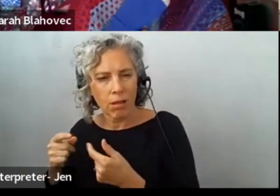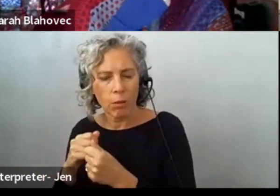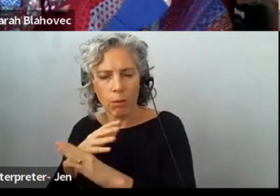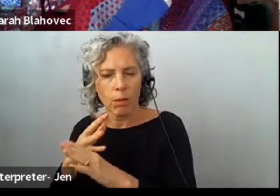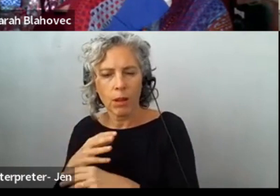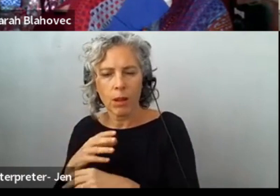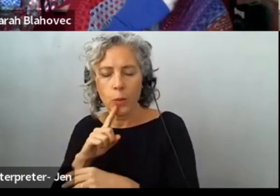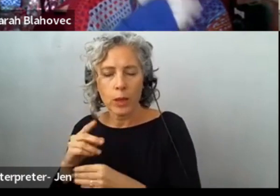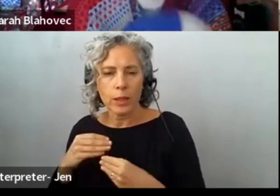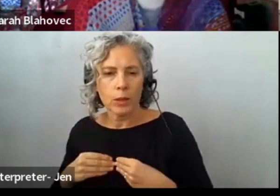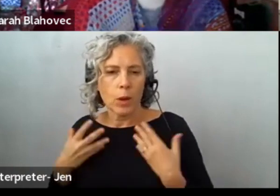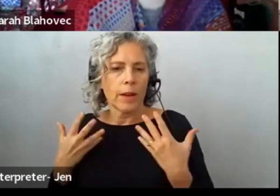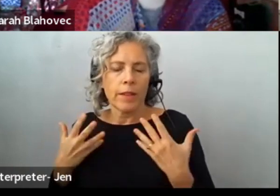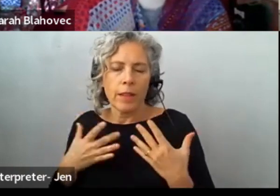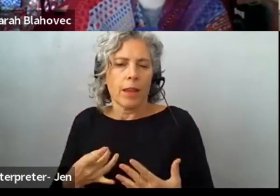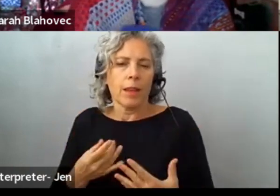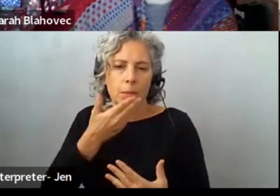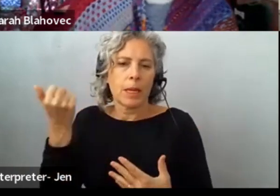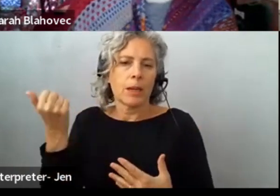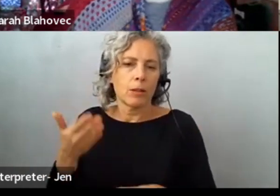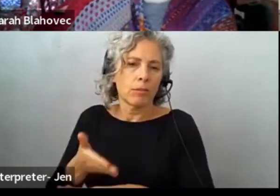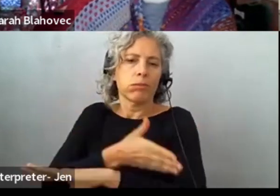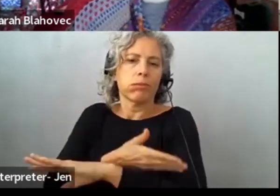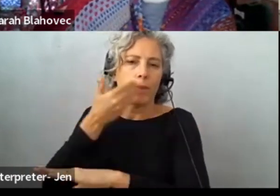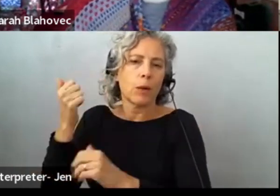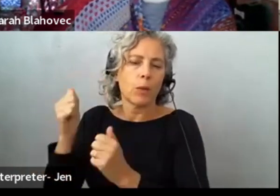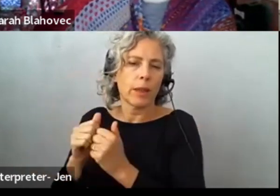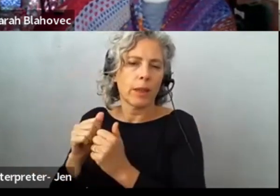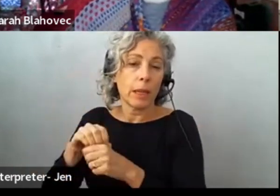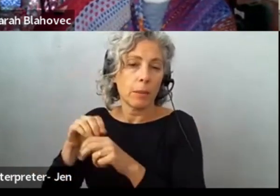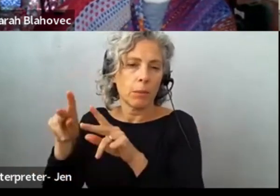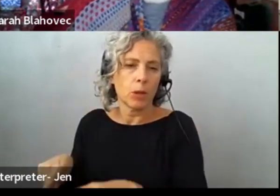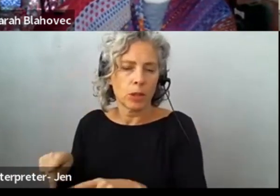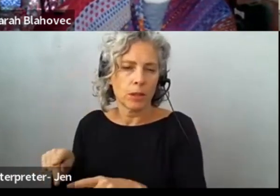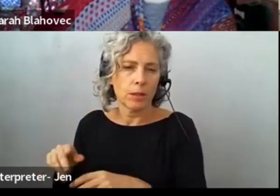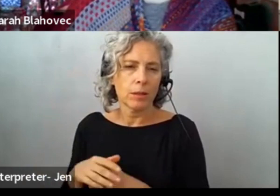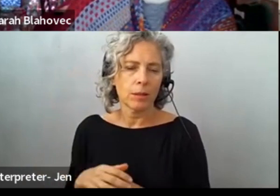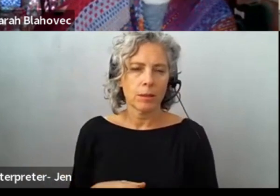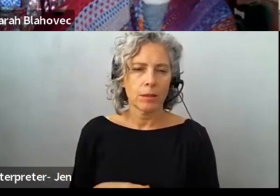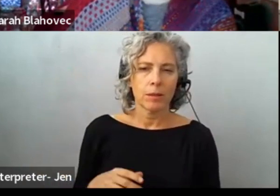thrive on in person contact? This is the sort of a classic